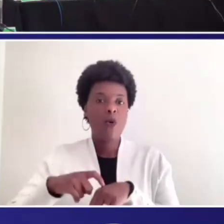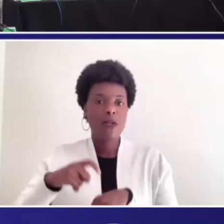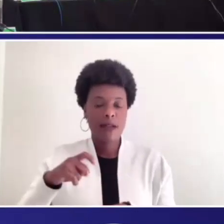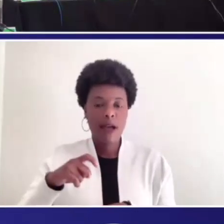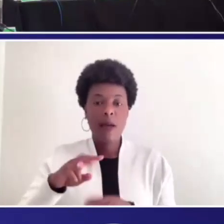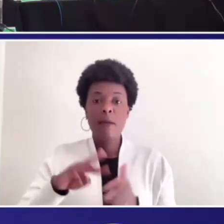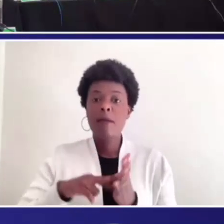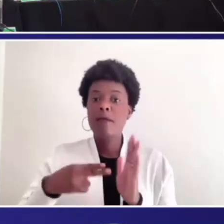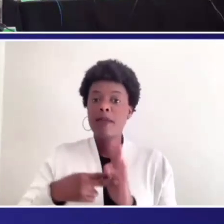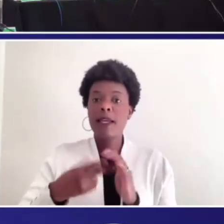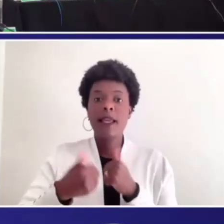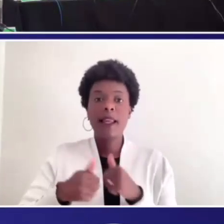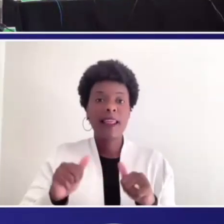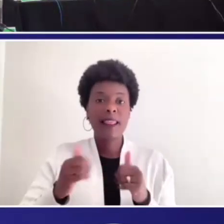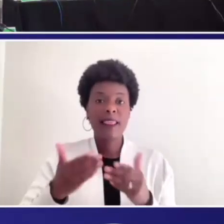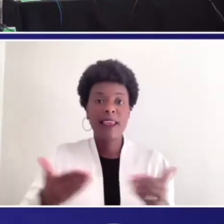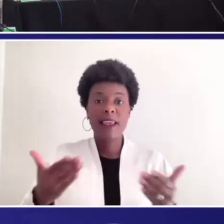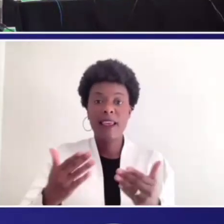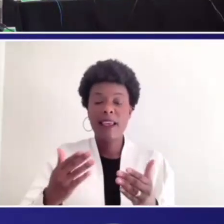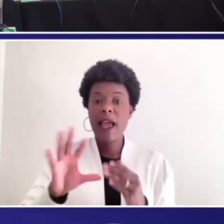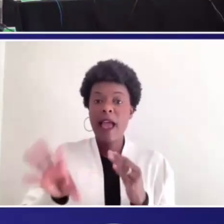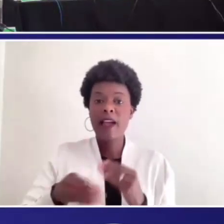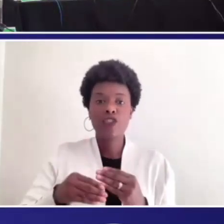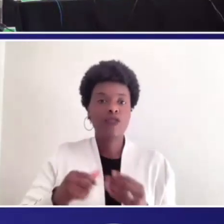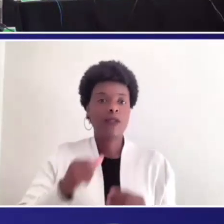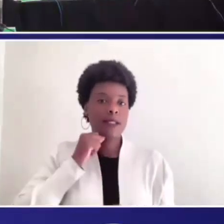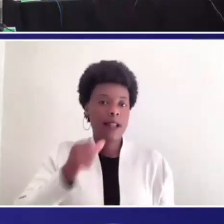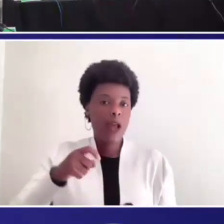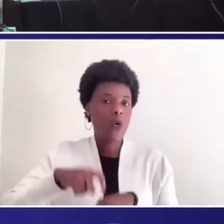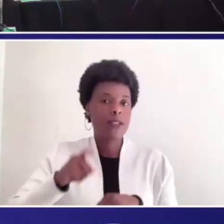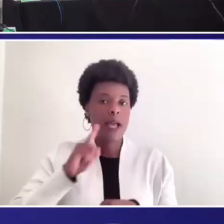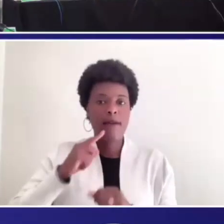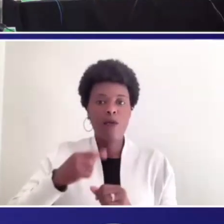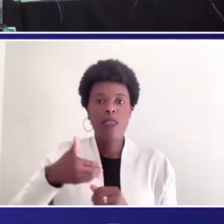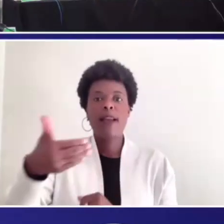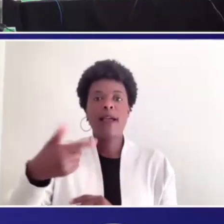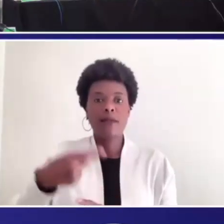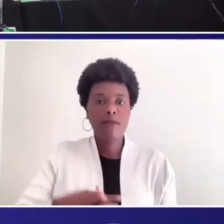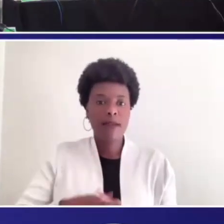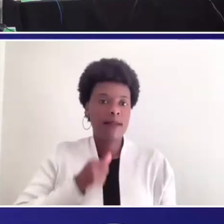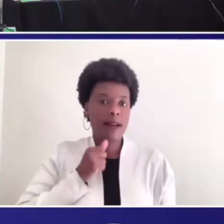anything extra is not on time for the next month. So, therefore,